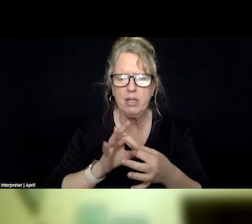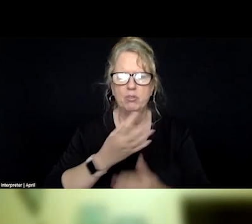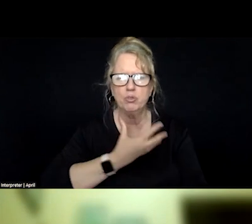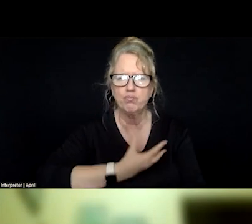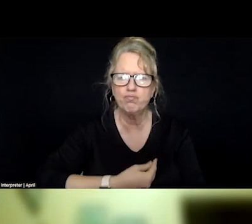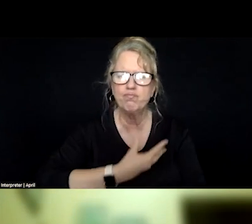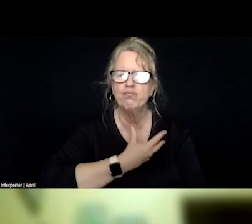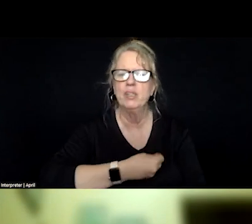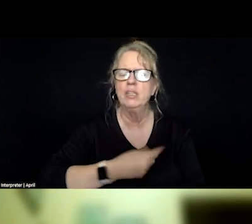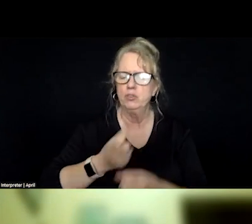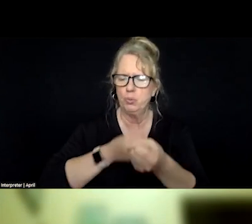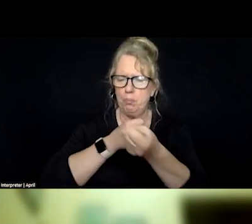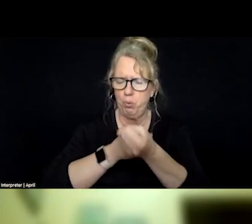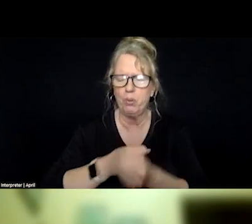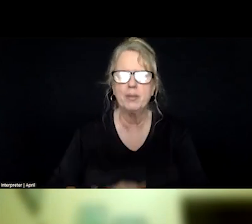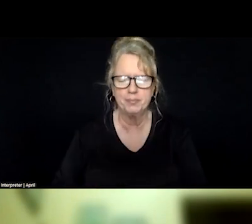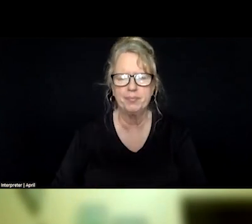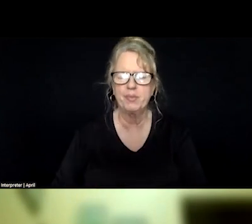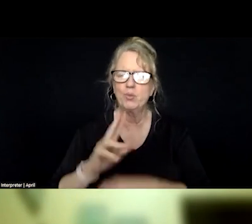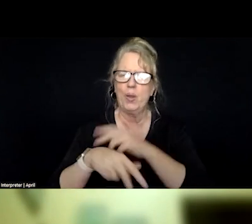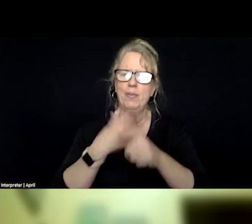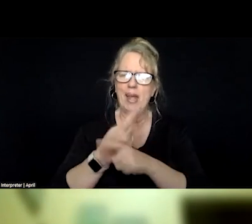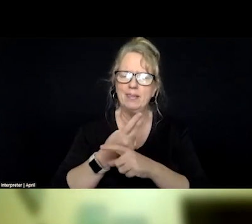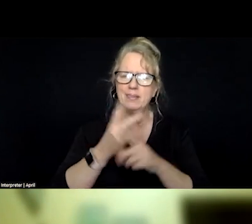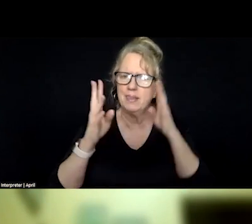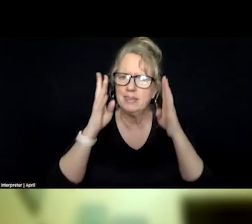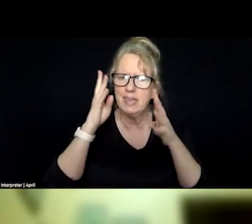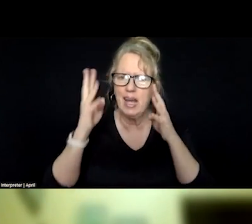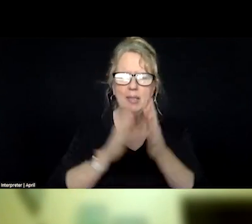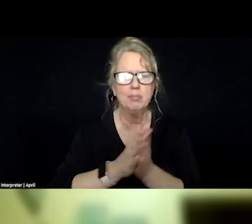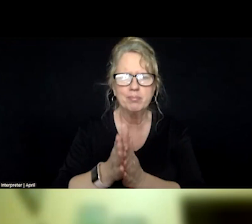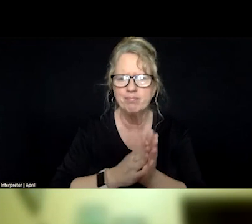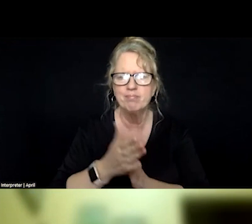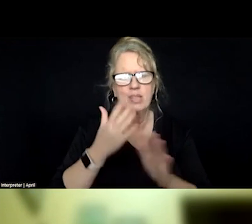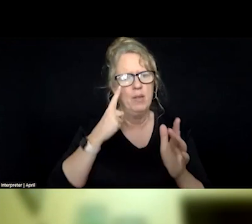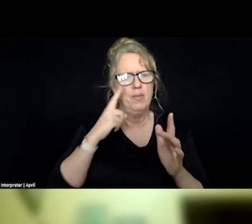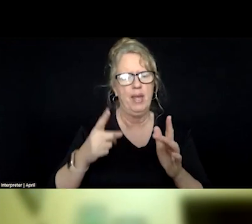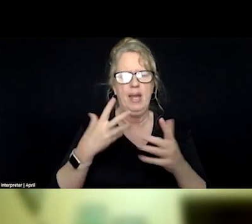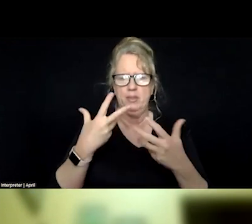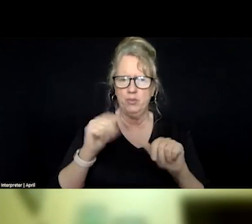THESE ARE THE INNOVATIONS THAT ARE MEETING THE EXPRESSED NEEDS OF